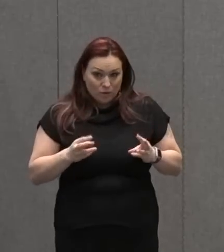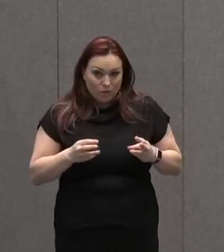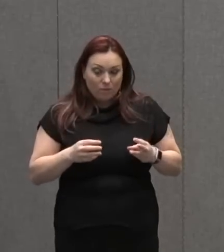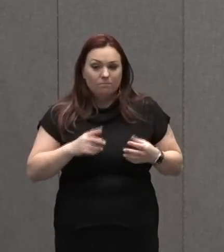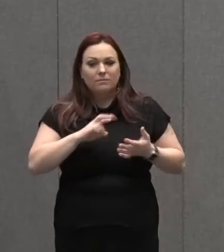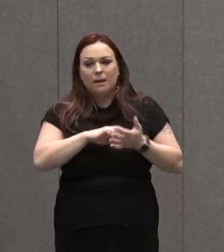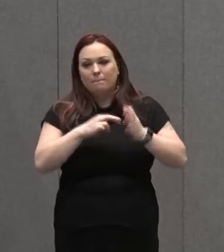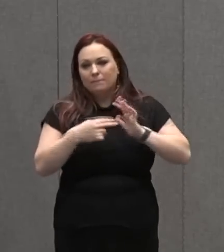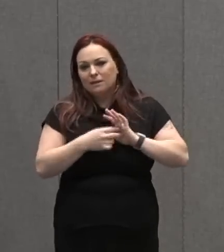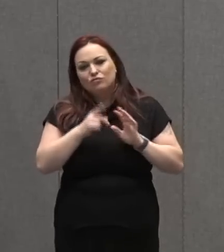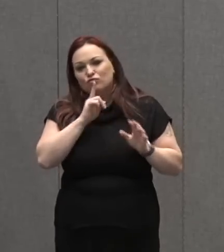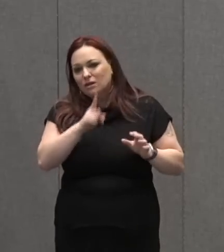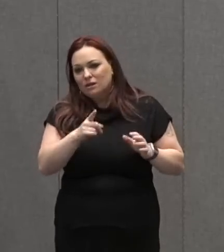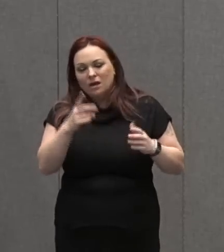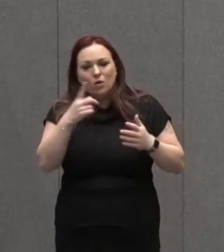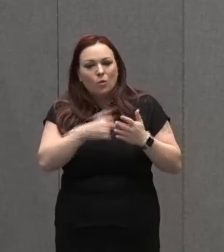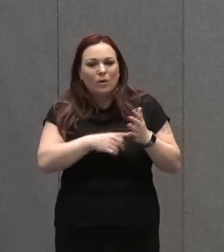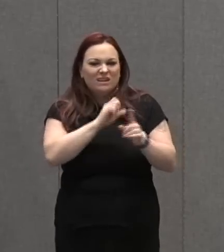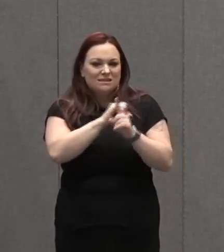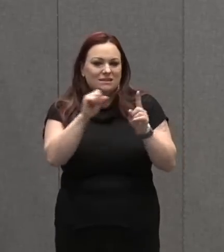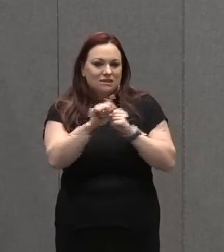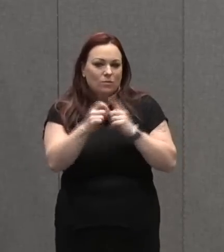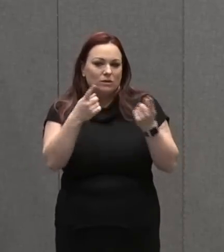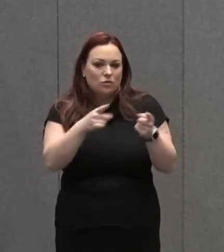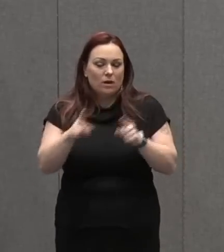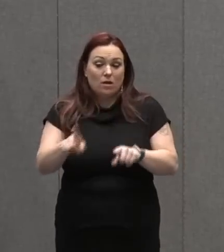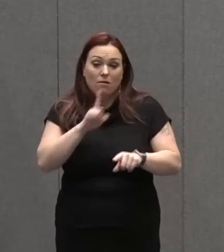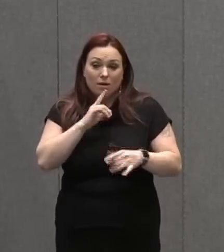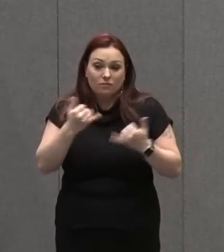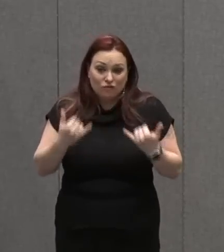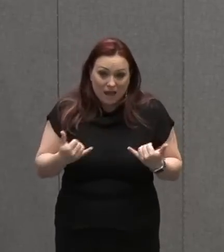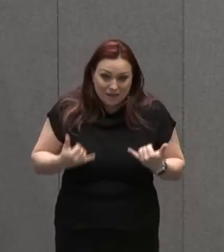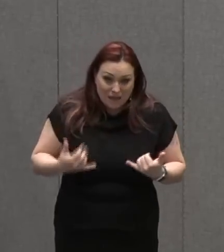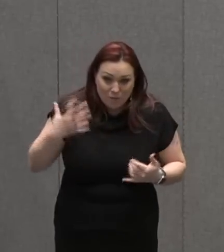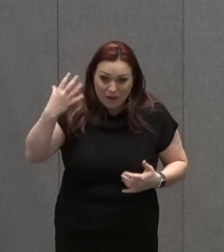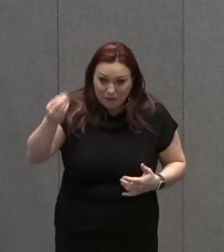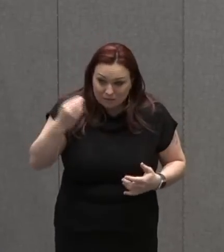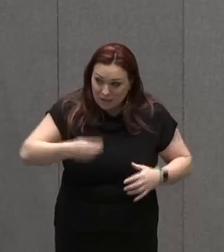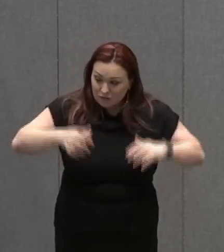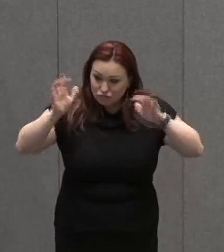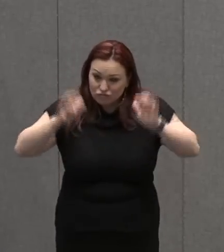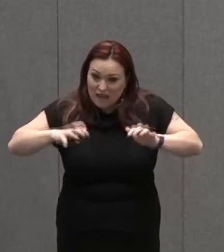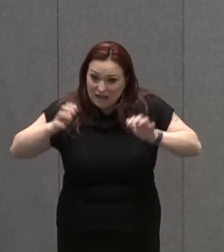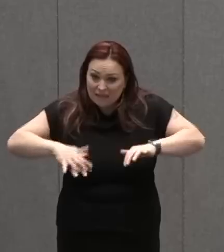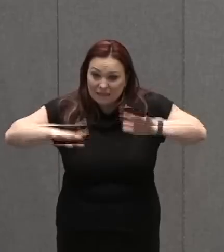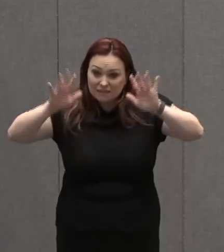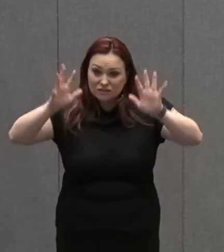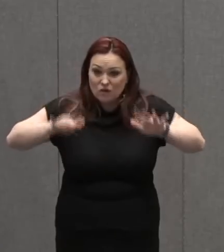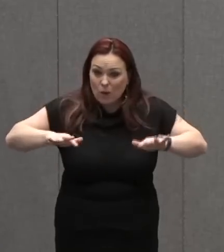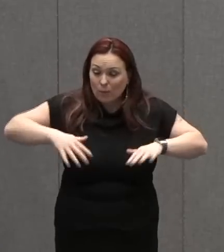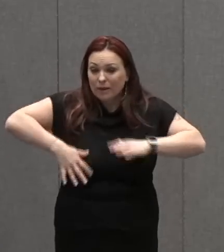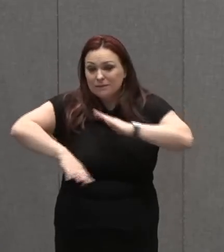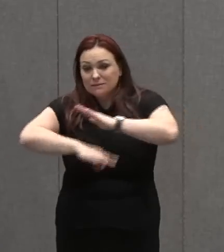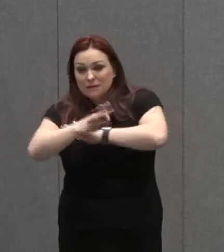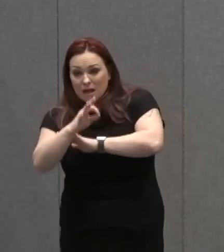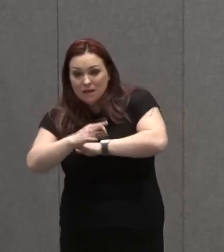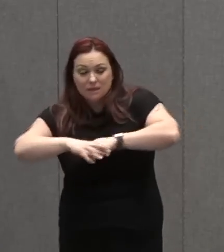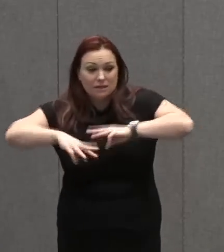what's the weather conditions, what's going on right now outside. Is it raining? Is it snowing? Is it sunny?